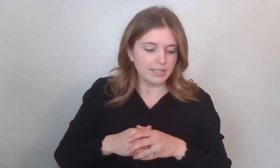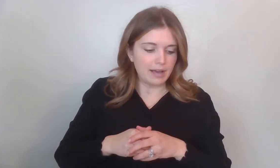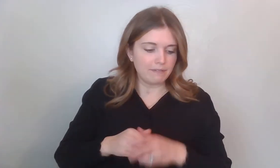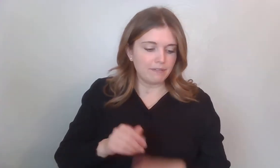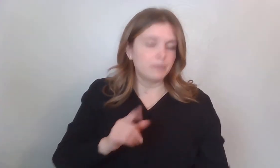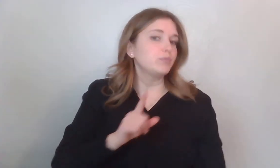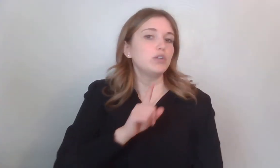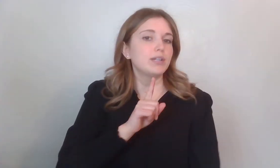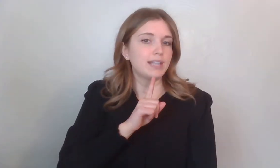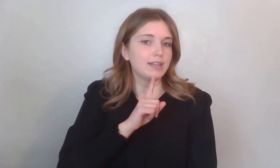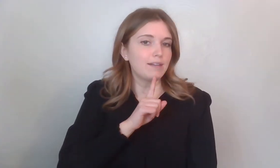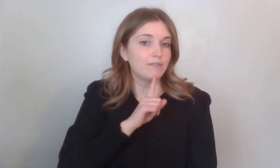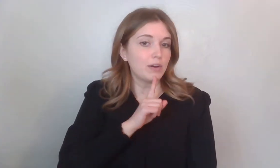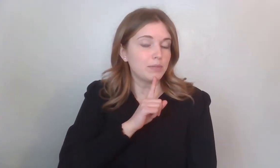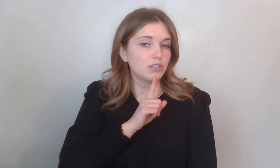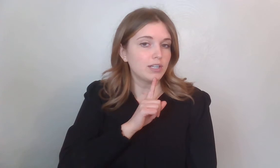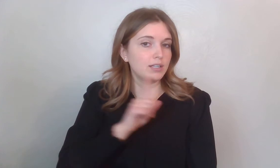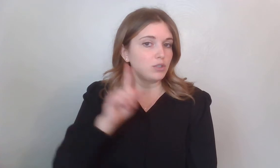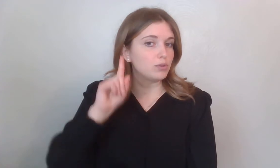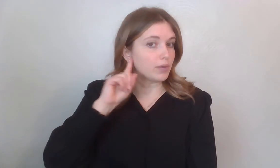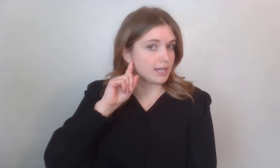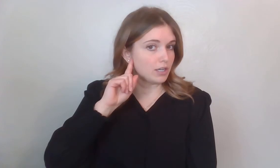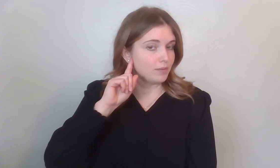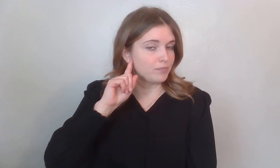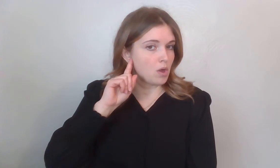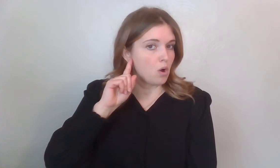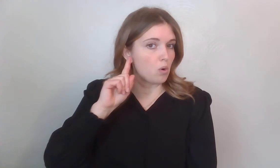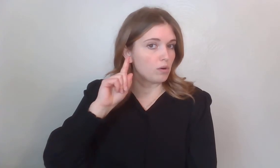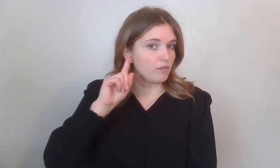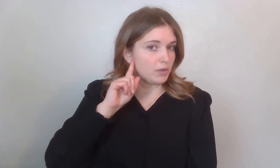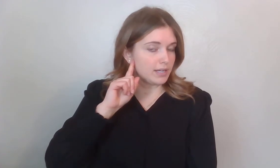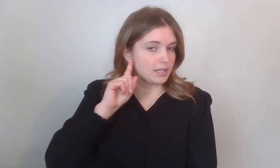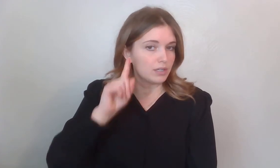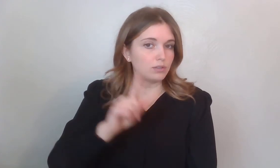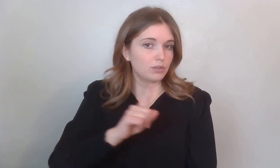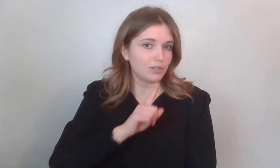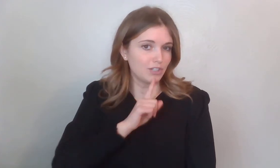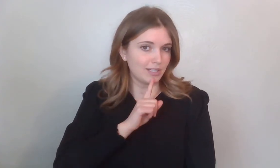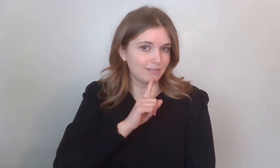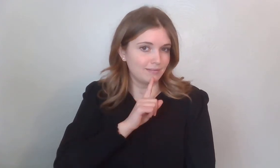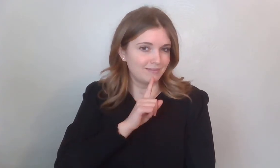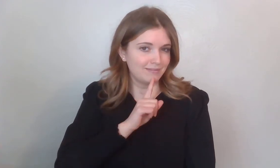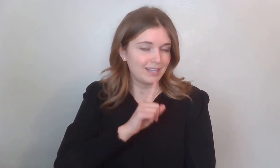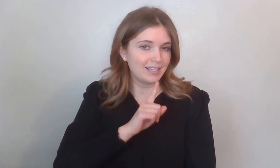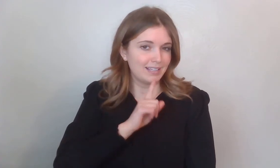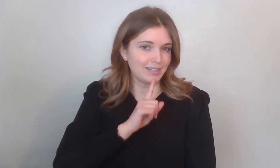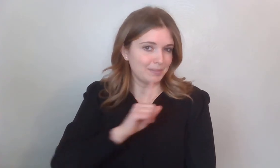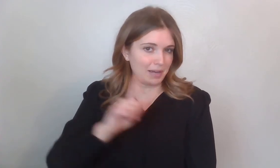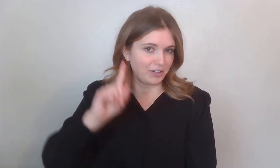DEAF. You can sign that from your chin to your ear or from your ear to your chin it doesn't matter.